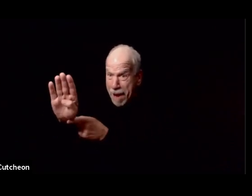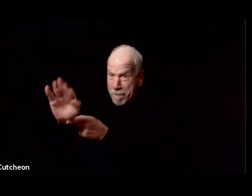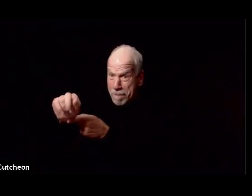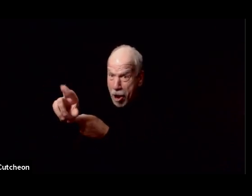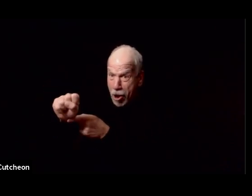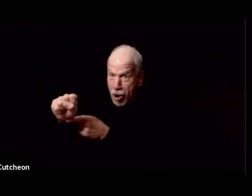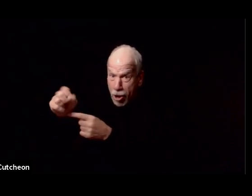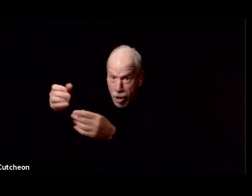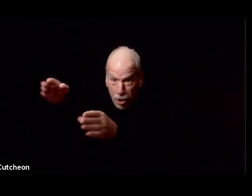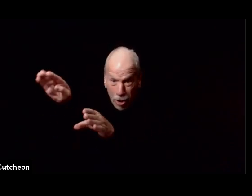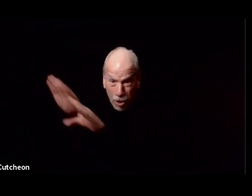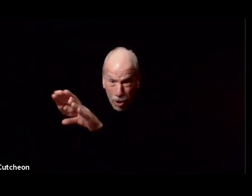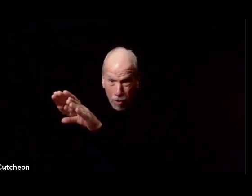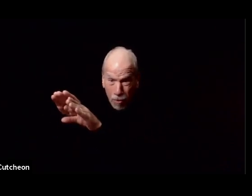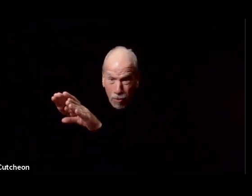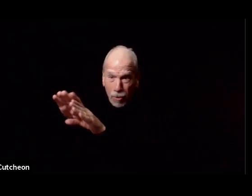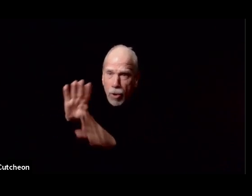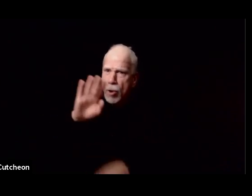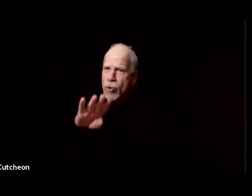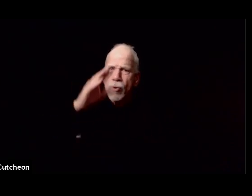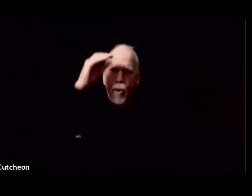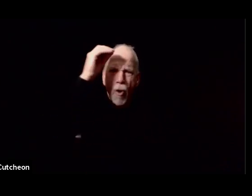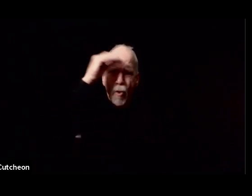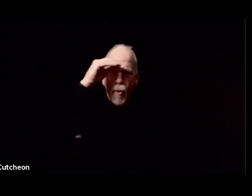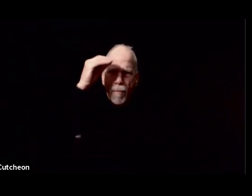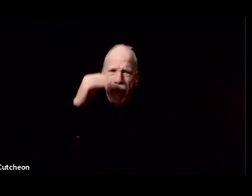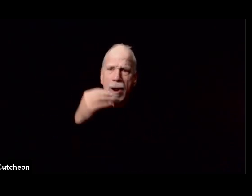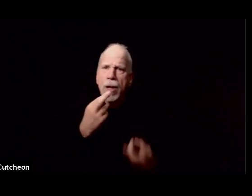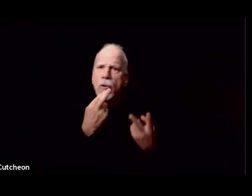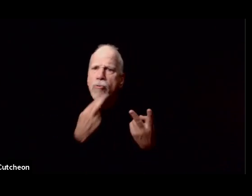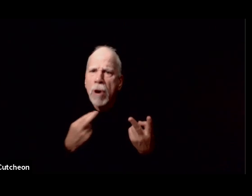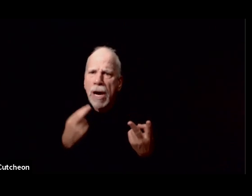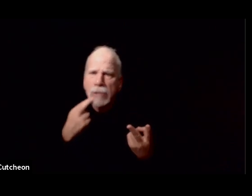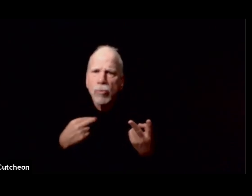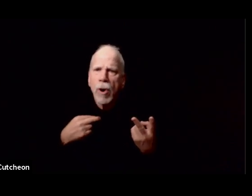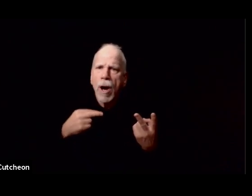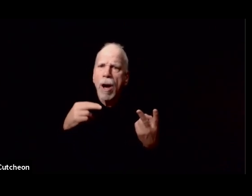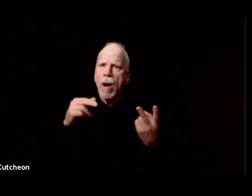to encourage or require social distancing and I know the Governor says he might shut